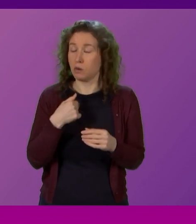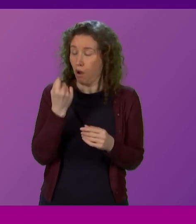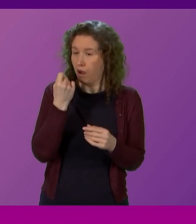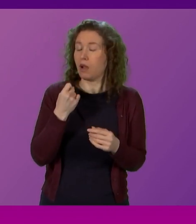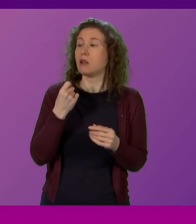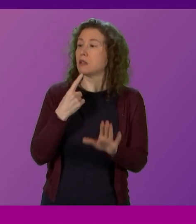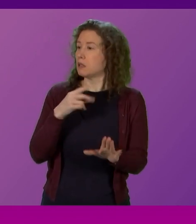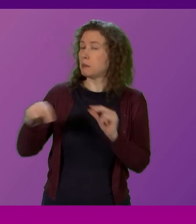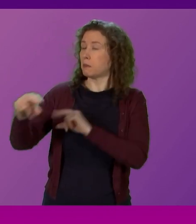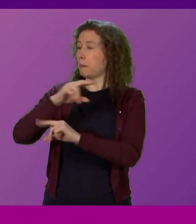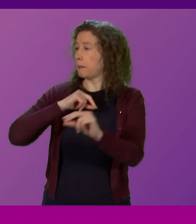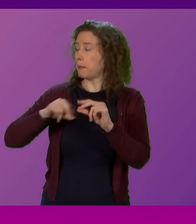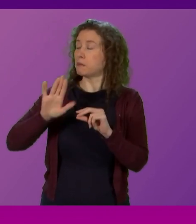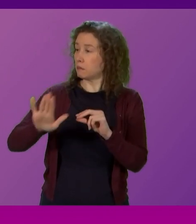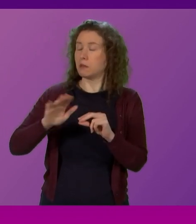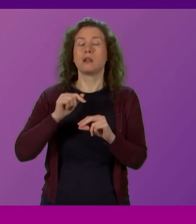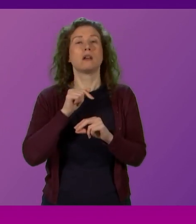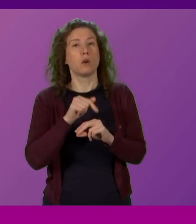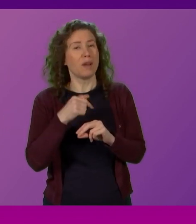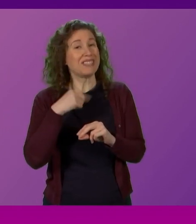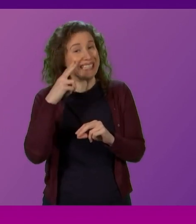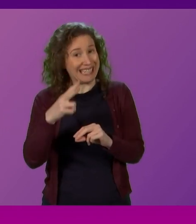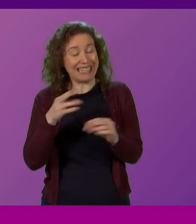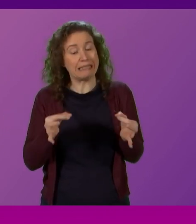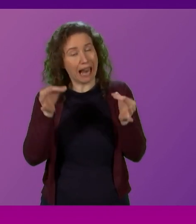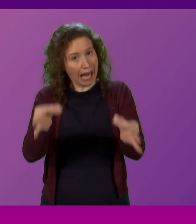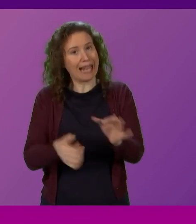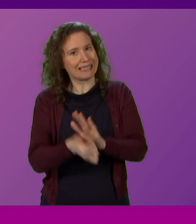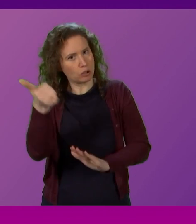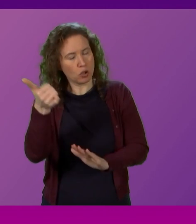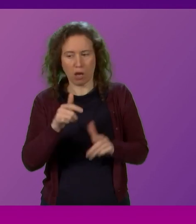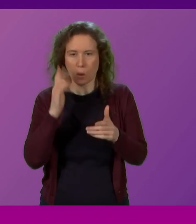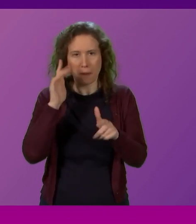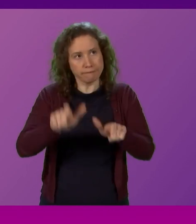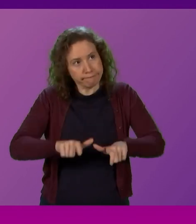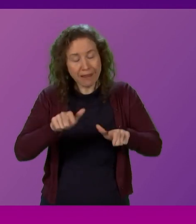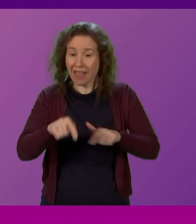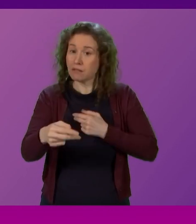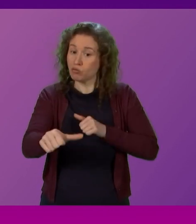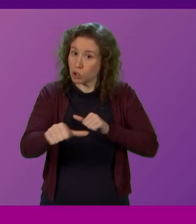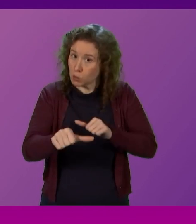Let us hear from the First Minister, please. that the number of delayed discharges has reduced slightly in recent weeks, but there